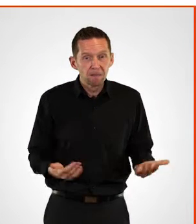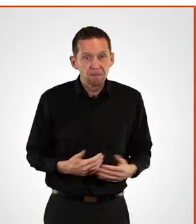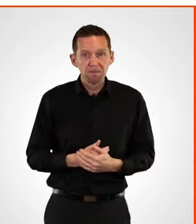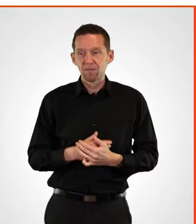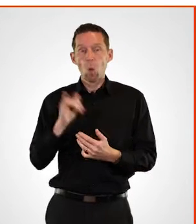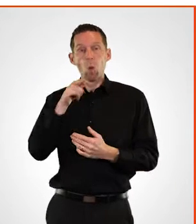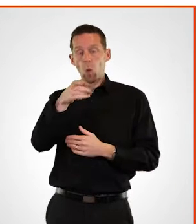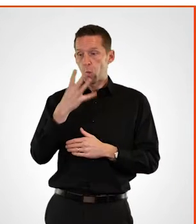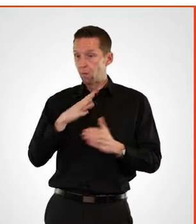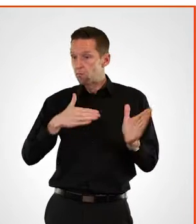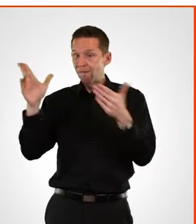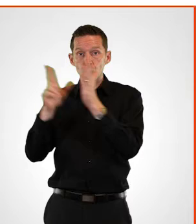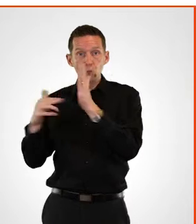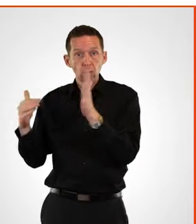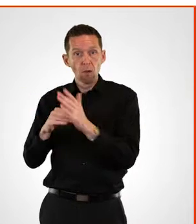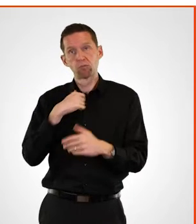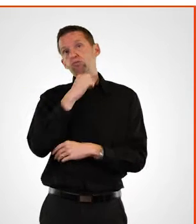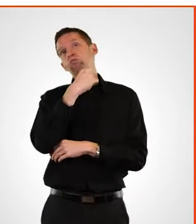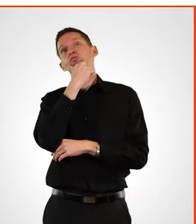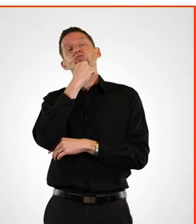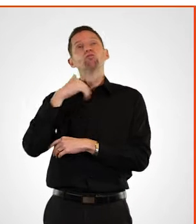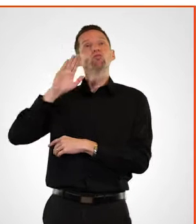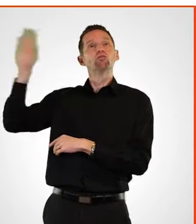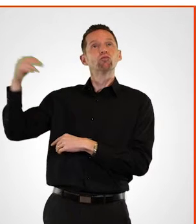"Are you going to go over to New Zealand? Are you going to come to the United States?